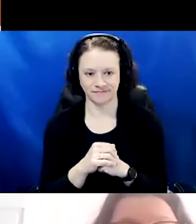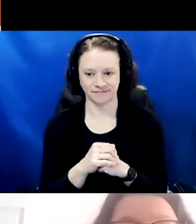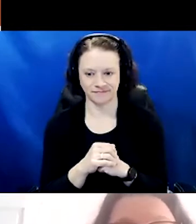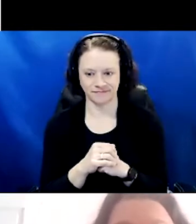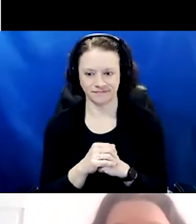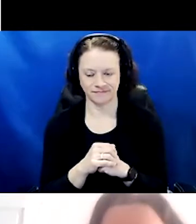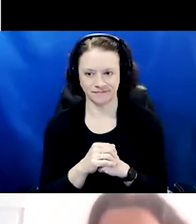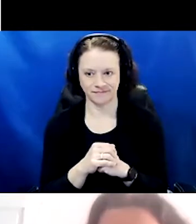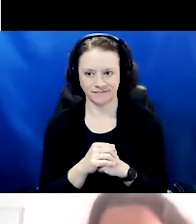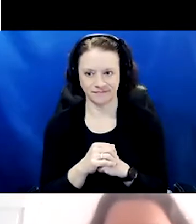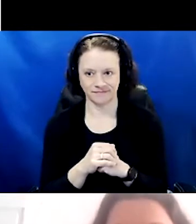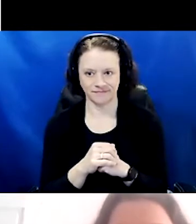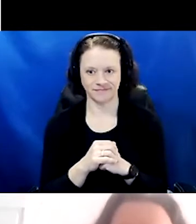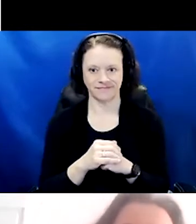[Susan] Technical difficulties, hold on.